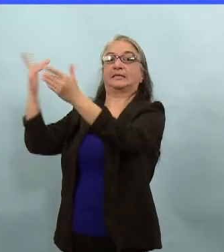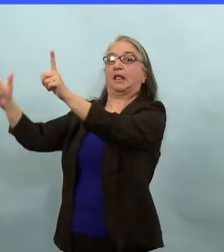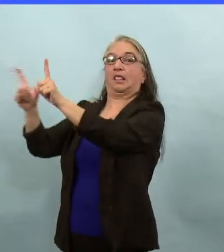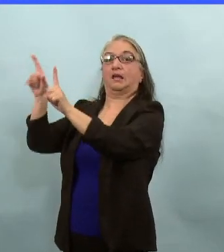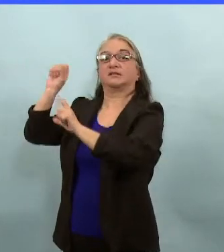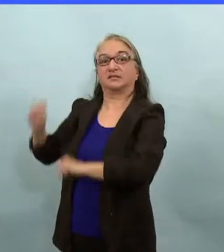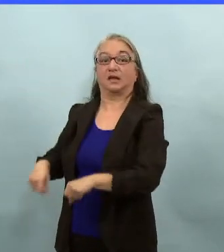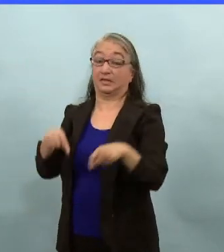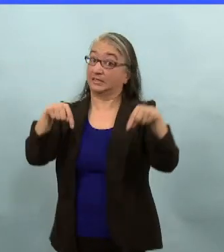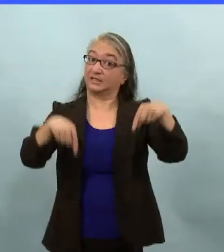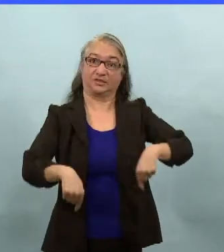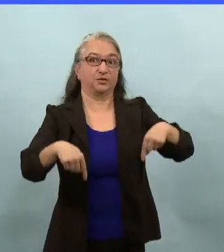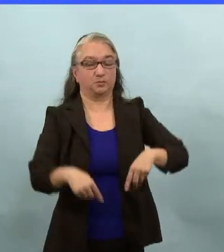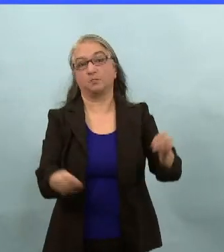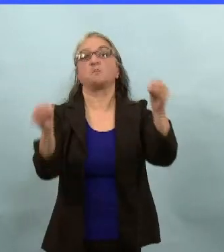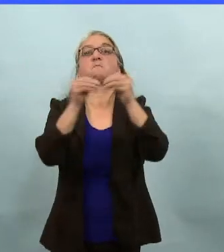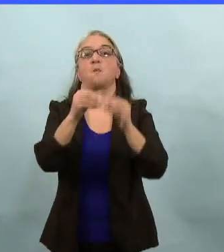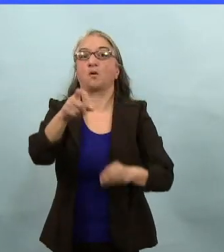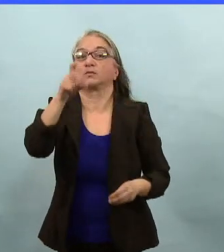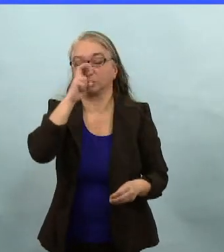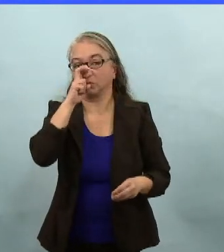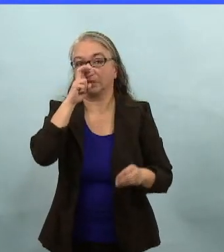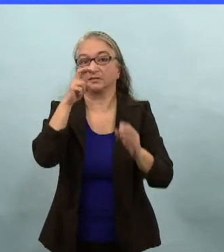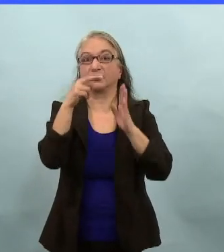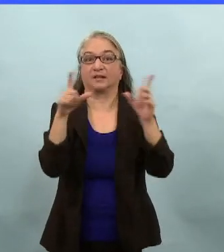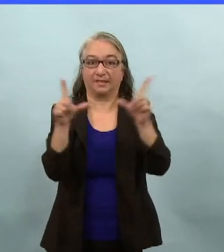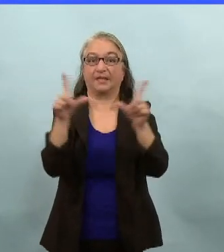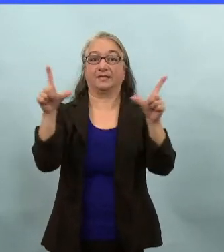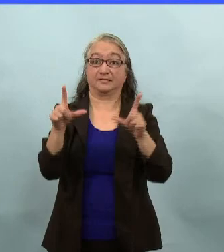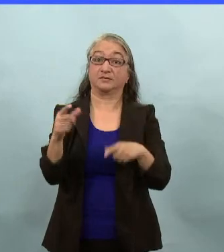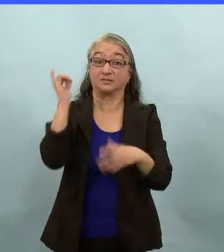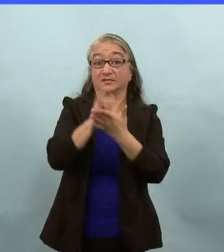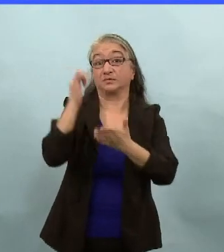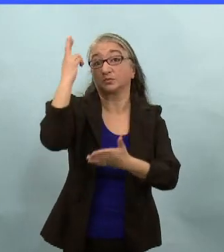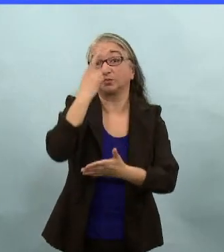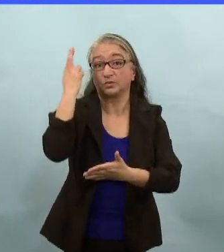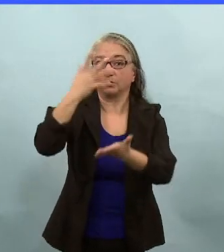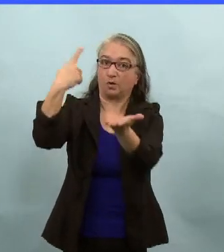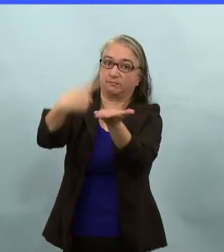college to ensure that the college will break down those barriers to get those nurses licensed